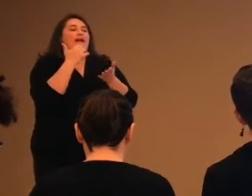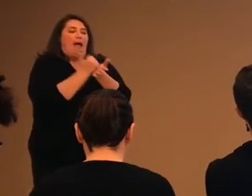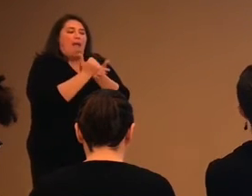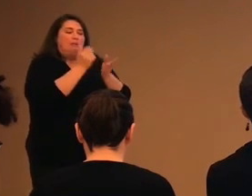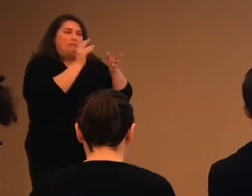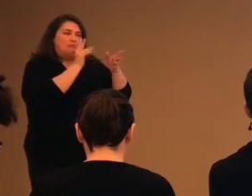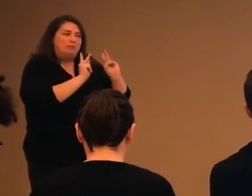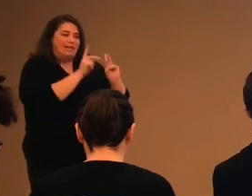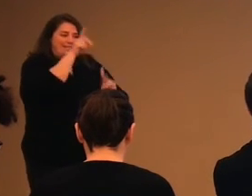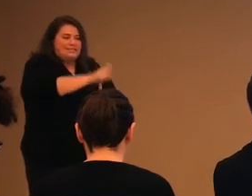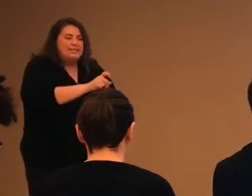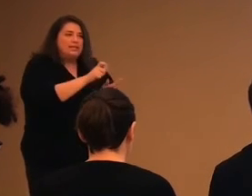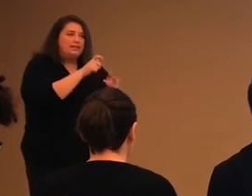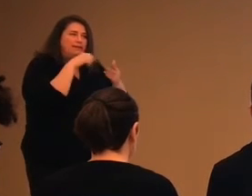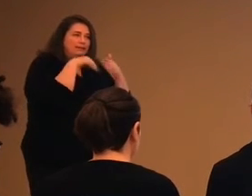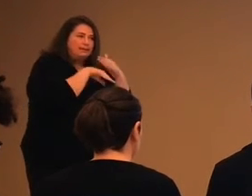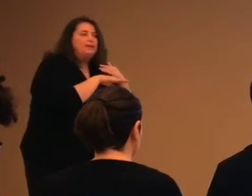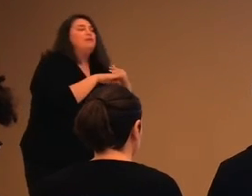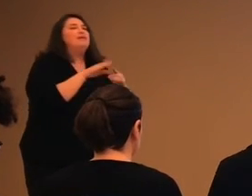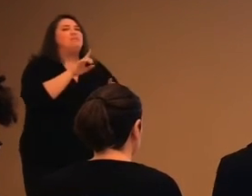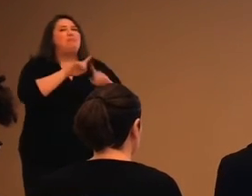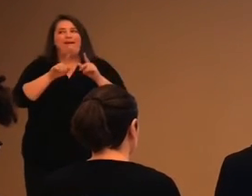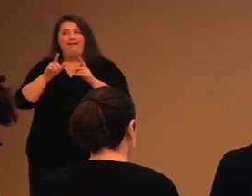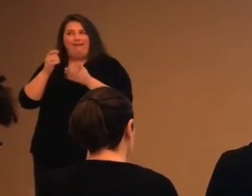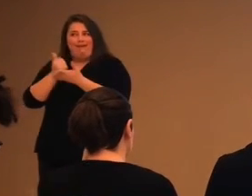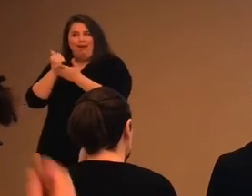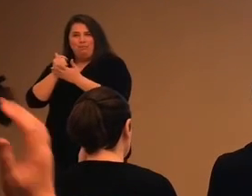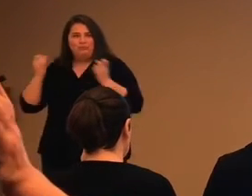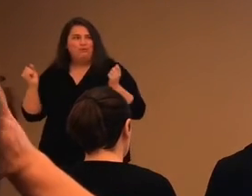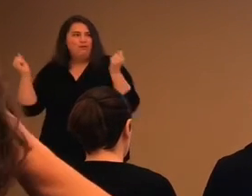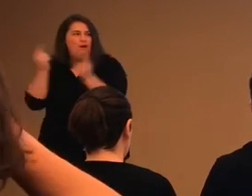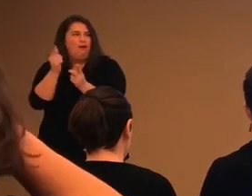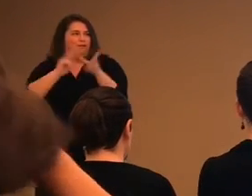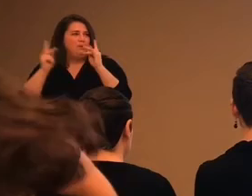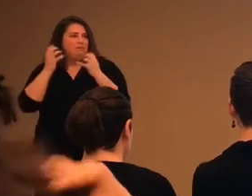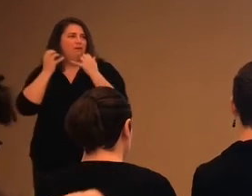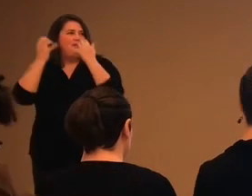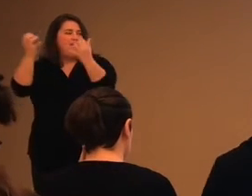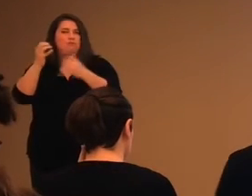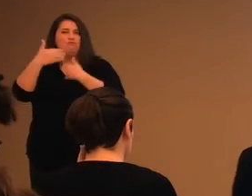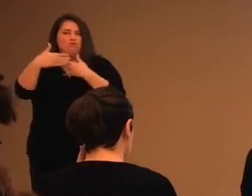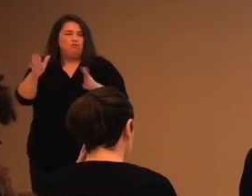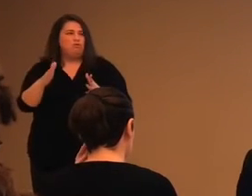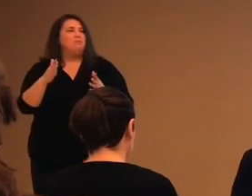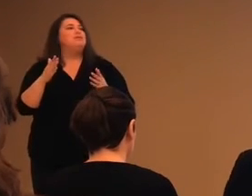Accommodation it's helping everybody in the room. It's helping everybody experience at a higher. Level what it is